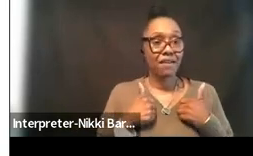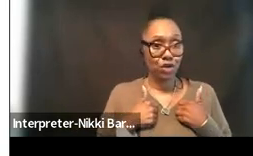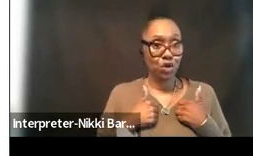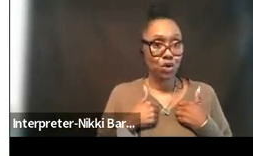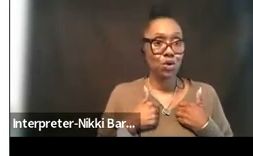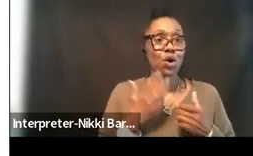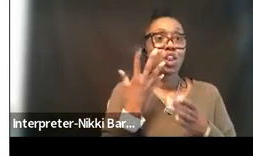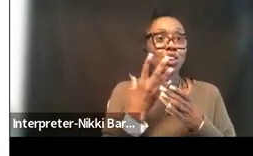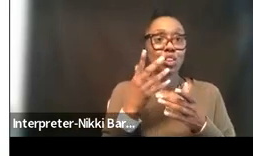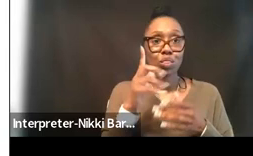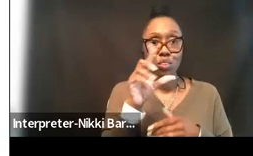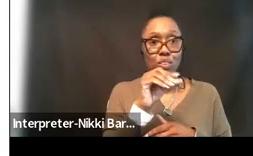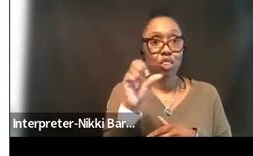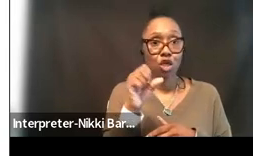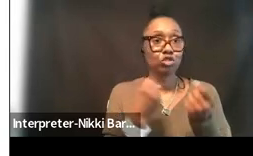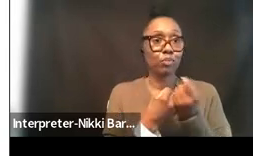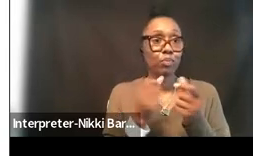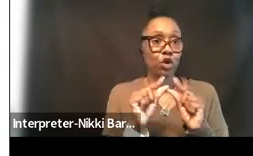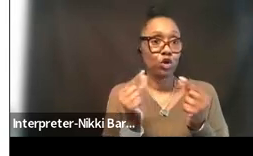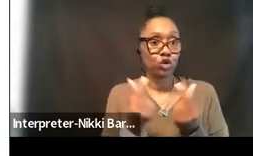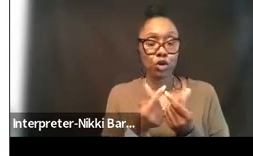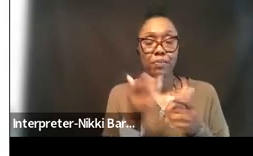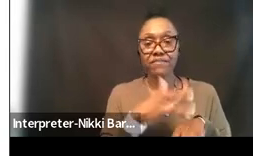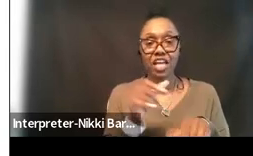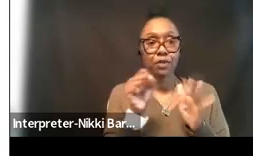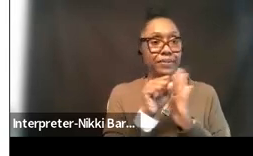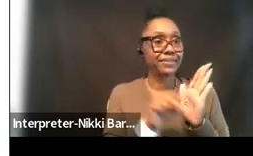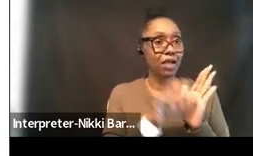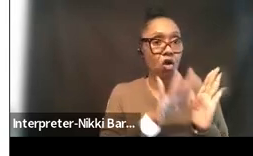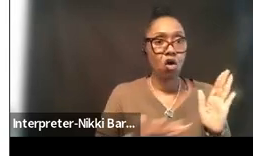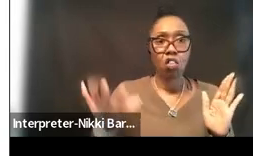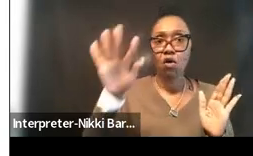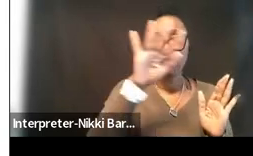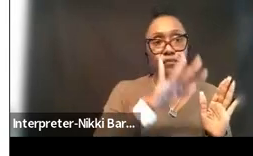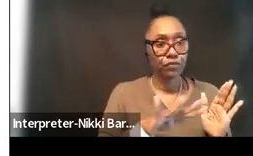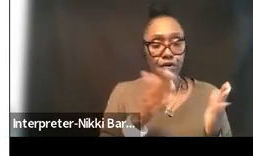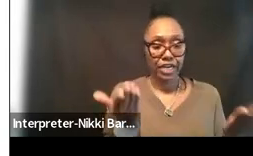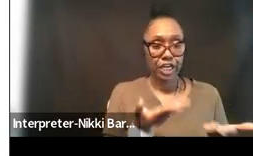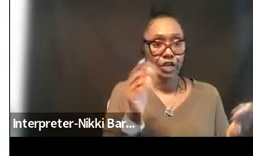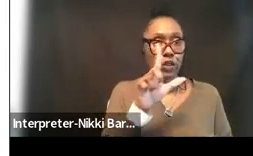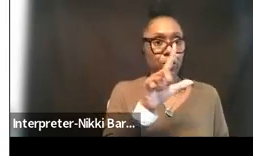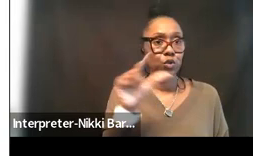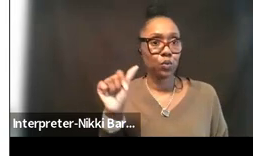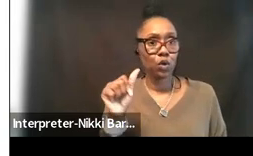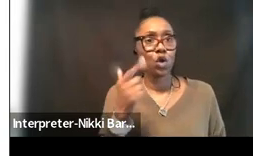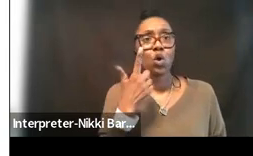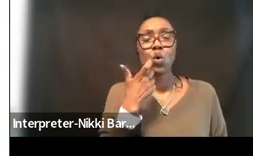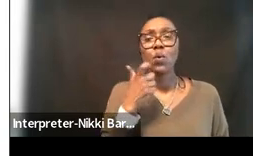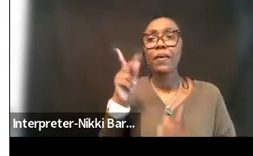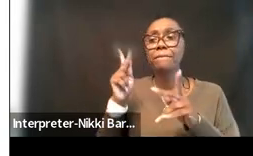This is a virtual group available statewide to any adult anywhere in the Louisiana who has lost a loved one to suicide.